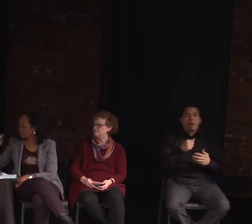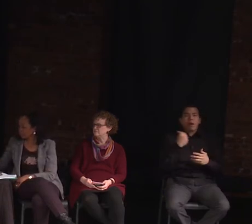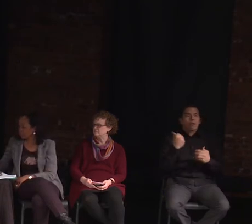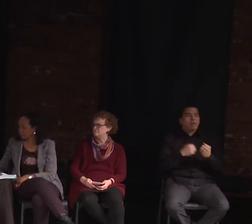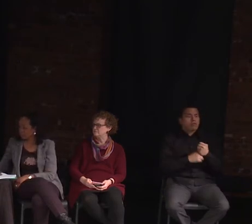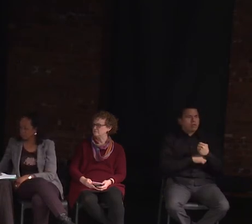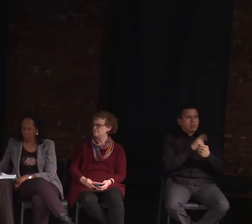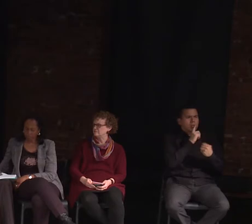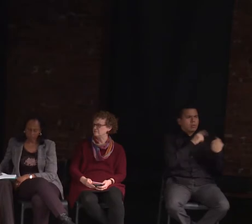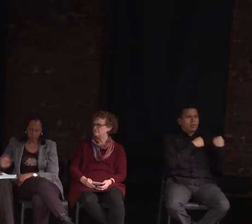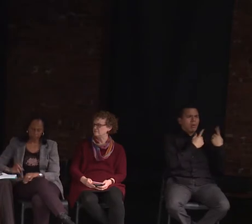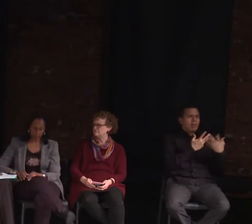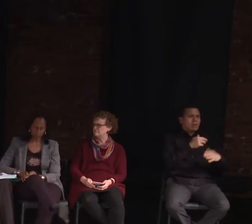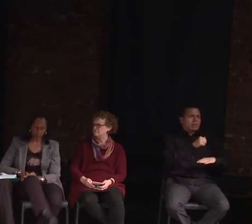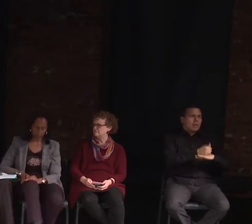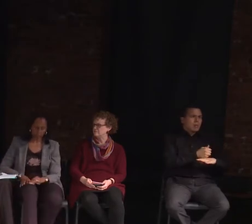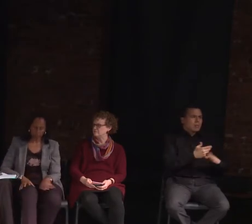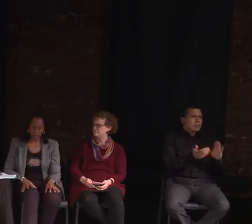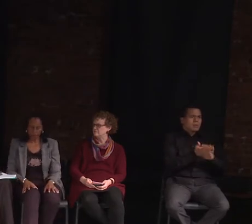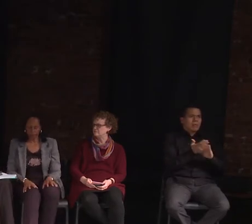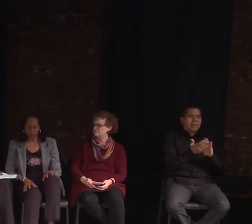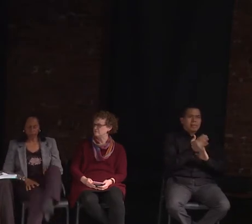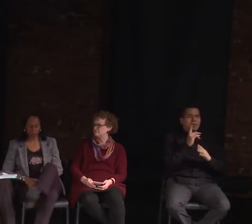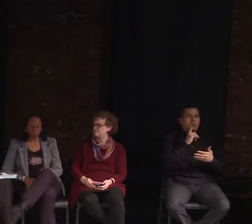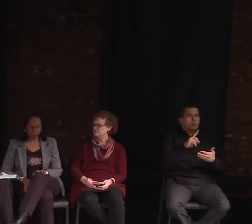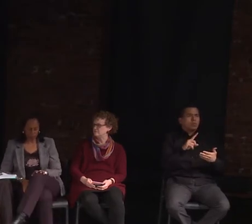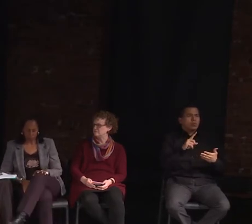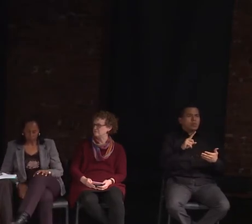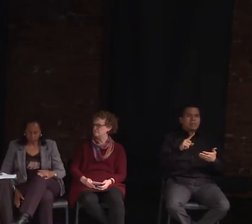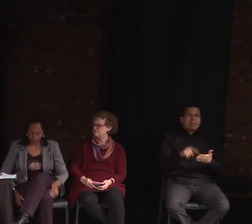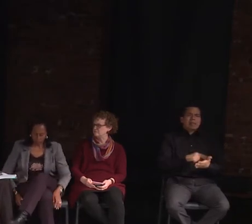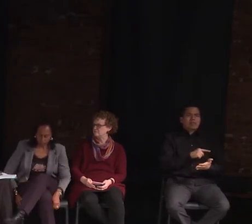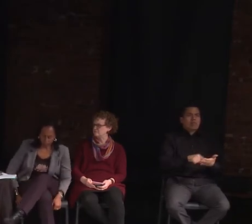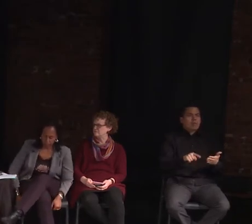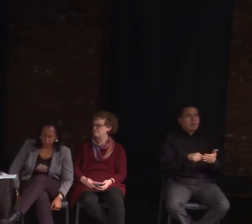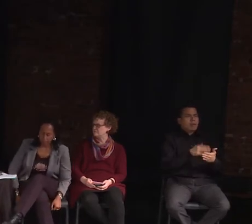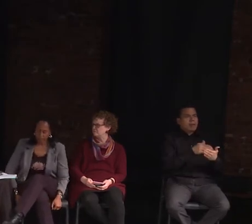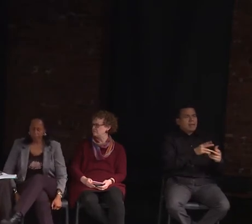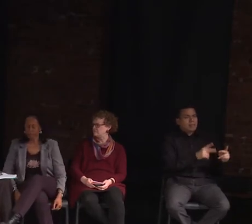established or maintained to discriminate against people, we also have the opportunity